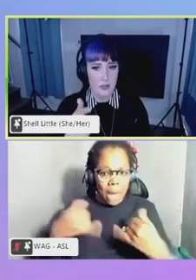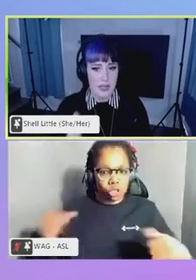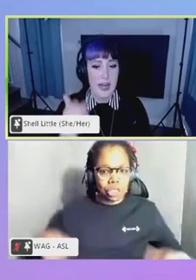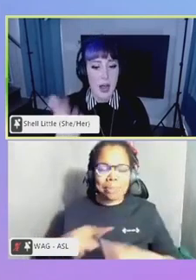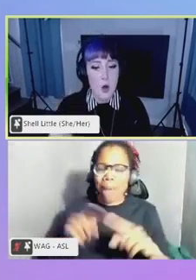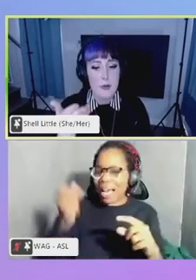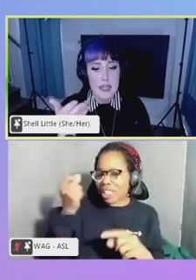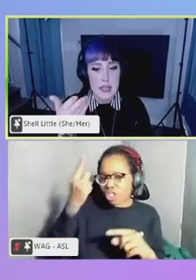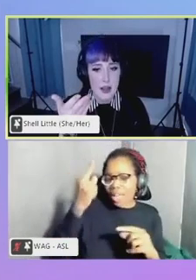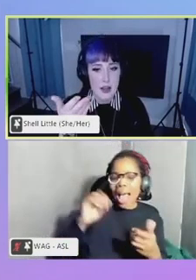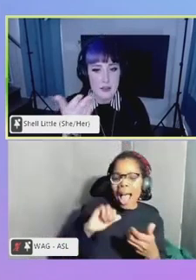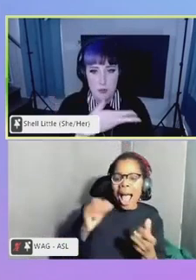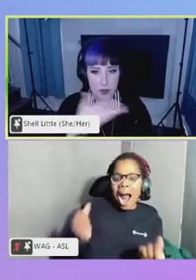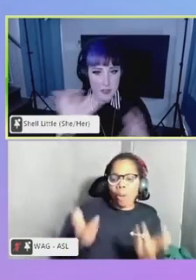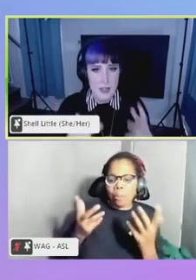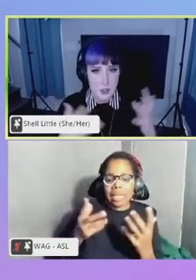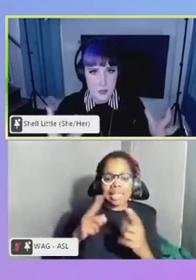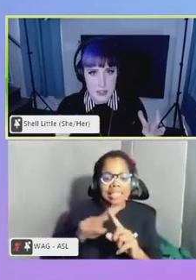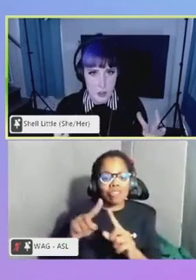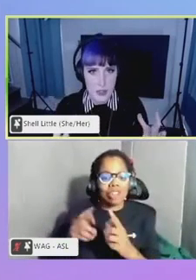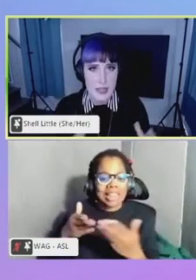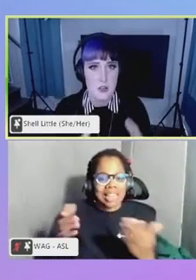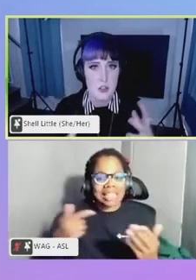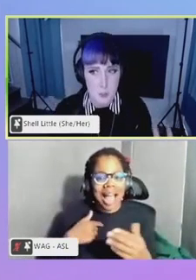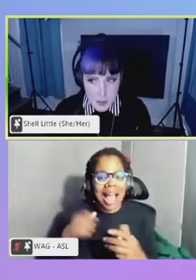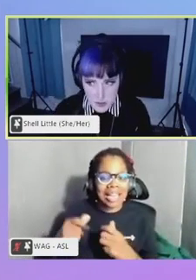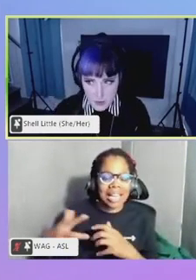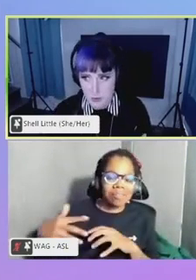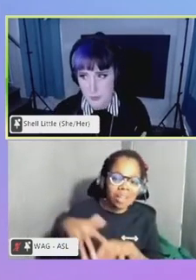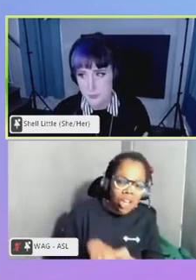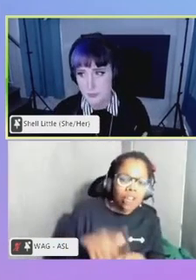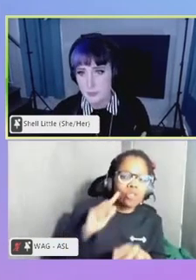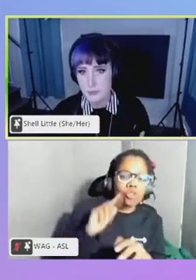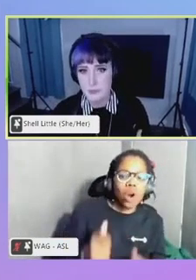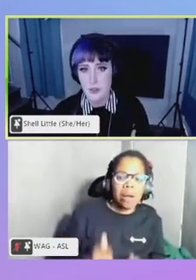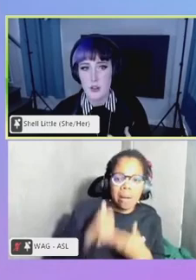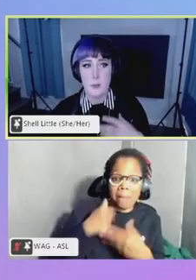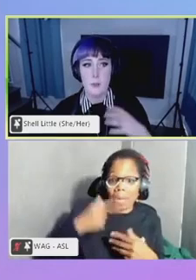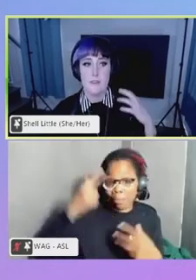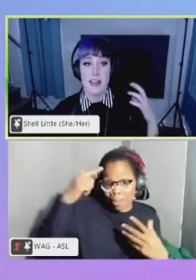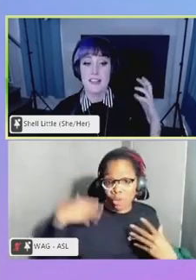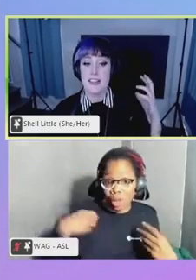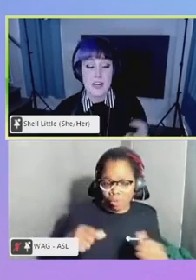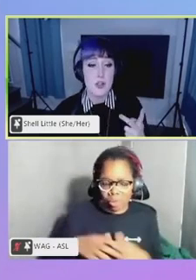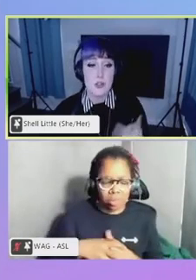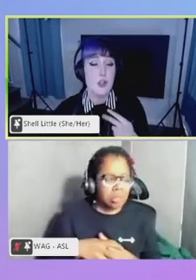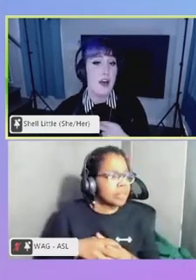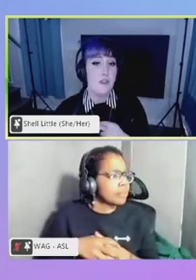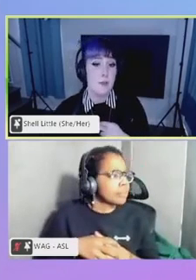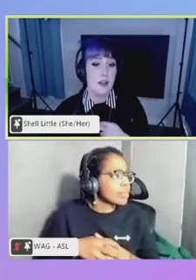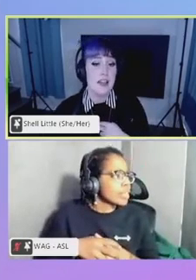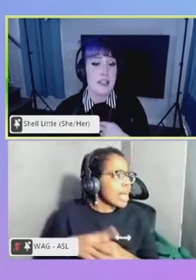this chair that I'm sitting is from them. Thanks, guys. I understood my physical boundaries. But I did